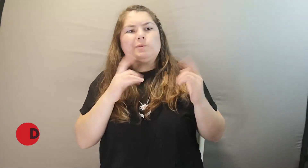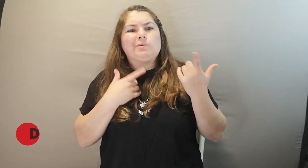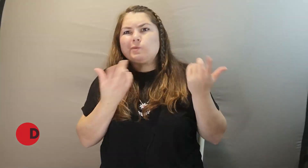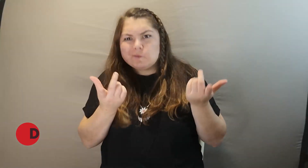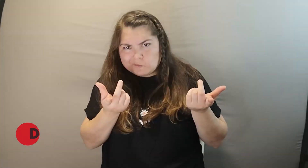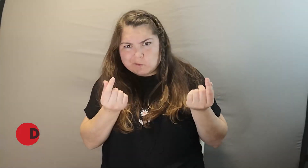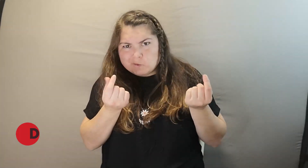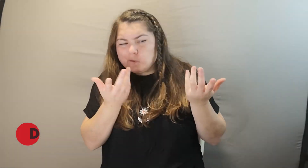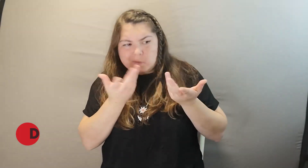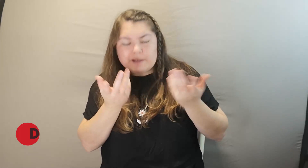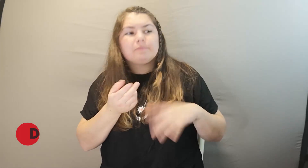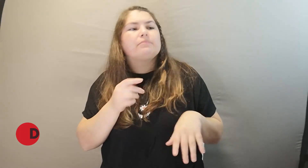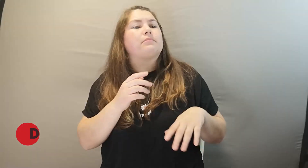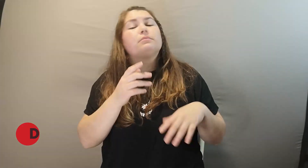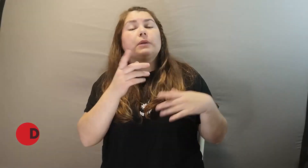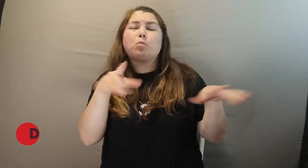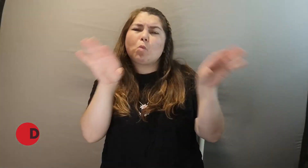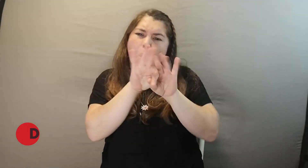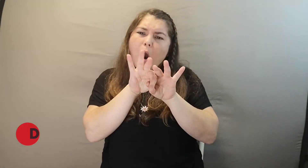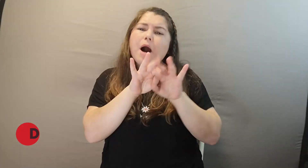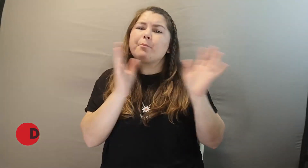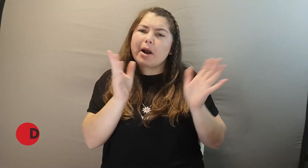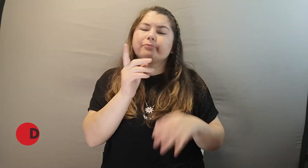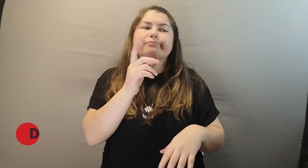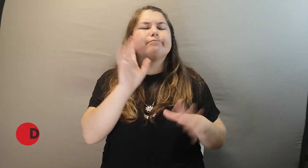Sometimes when there is a conflict we deal with, it is important to